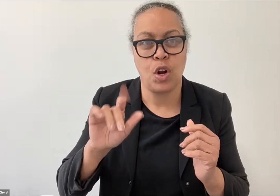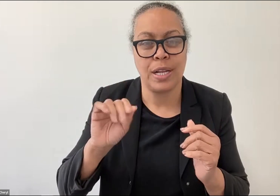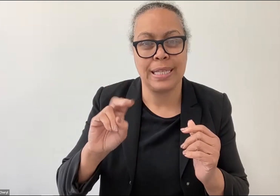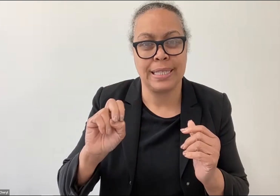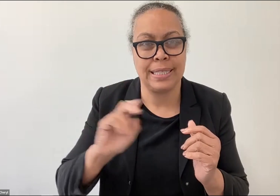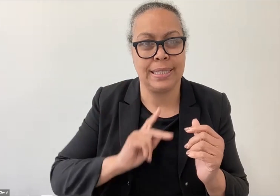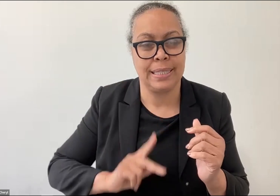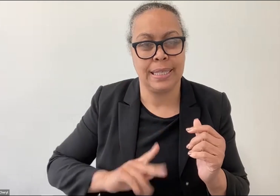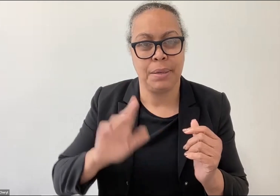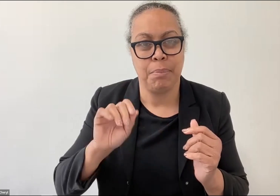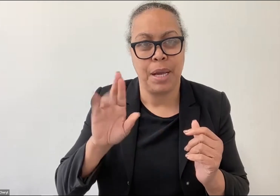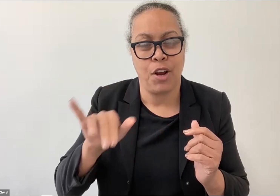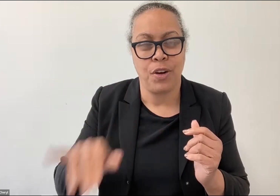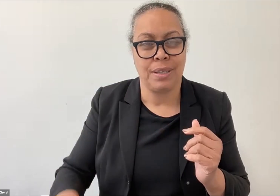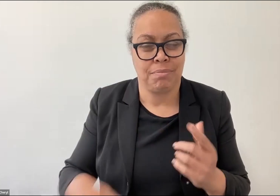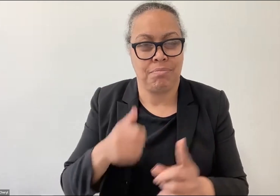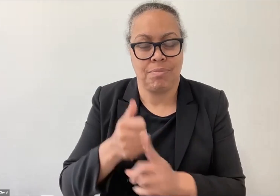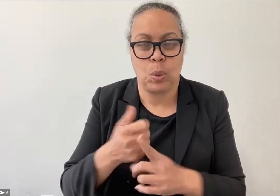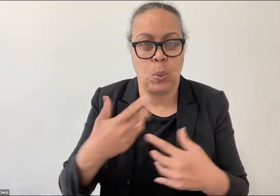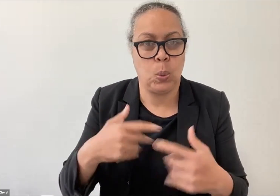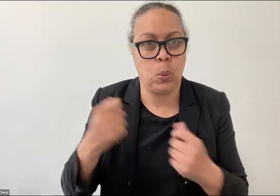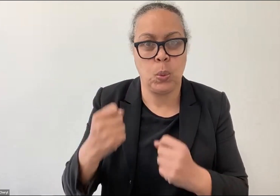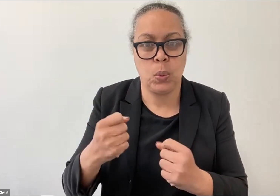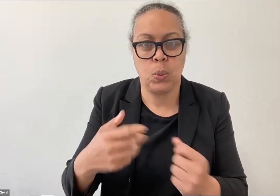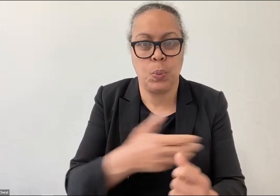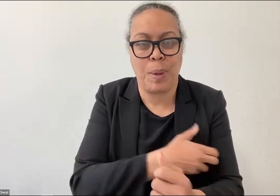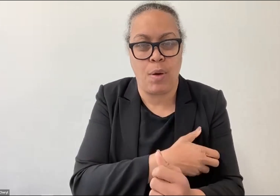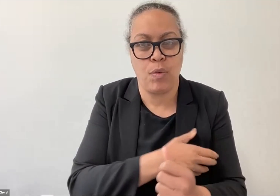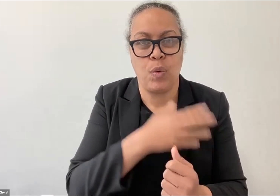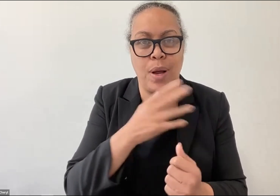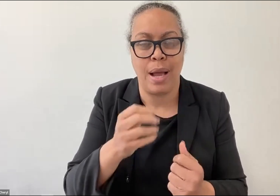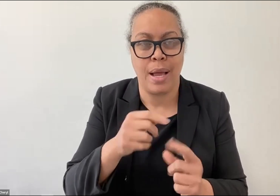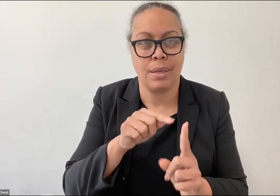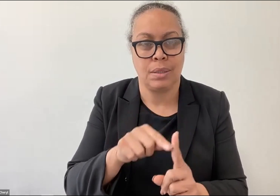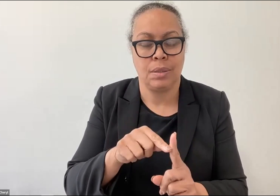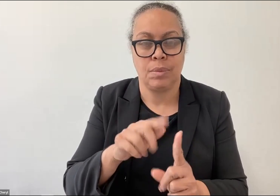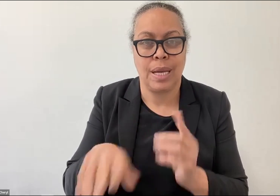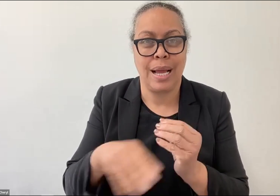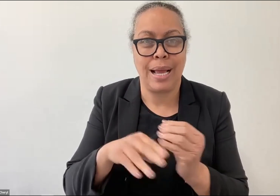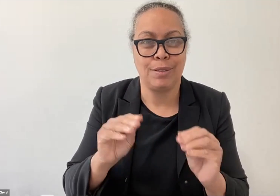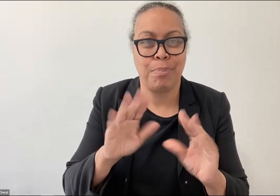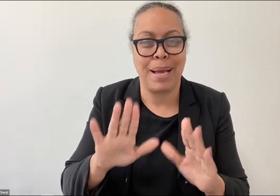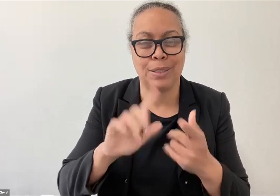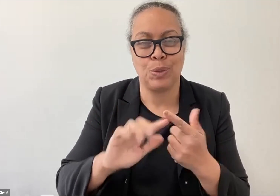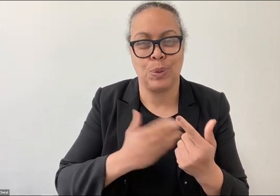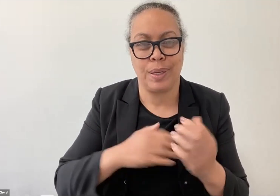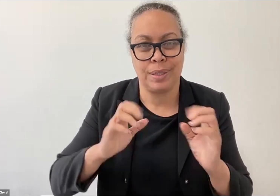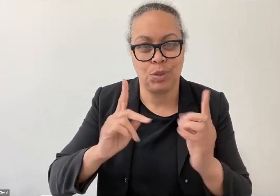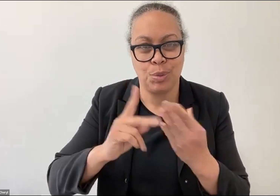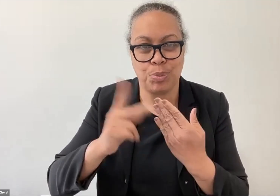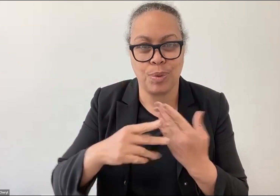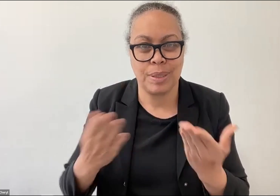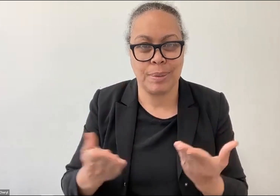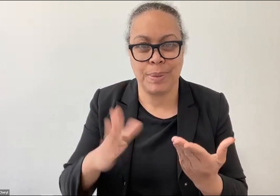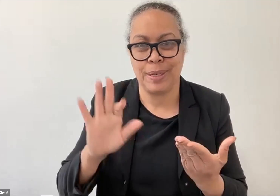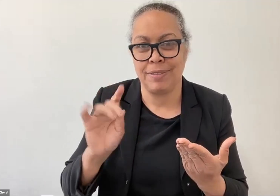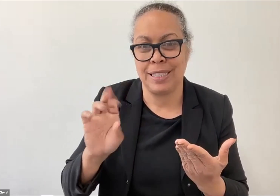Professor King Barry is a tour of force she has literally put the magic into our education program here at the Fdr.